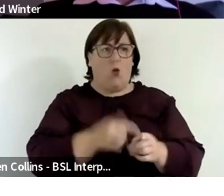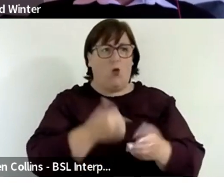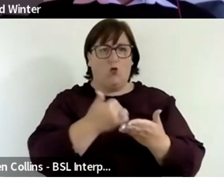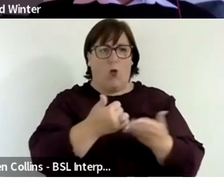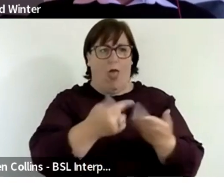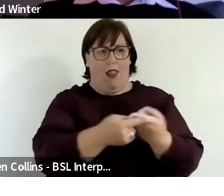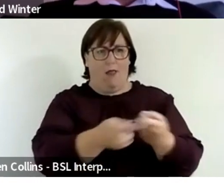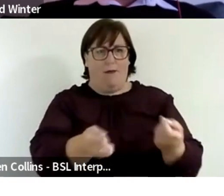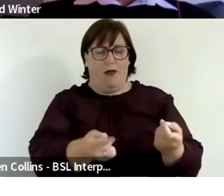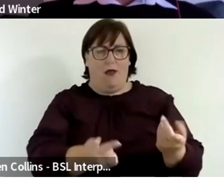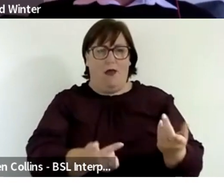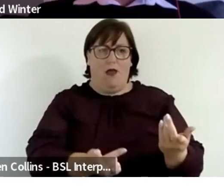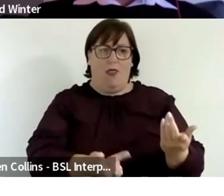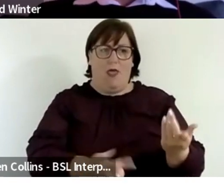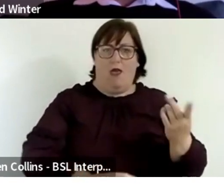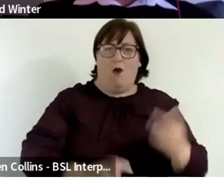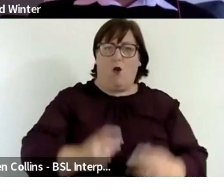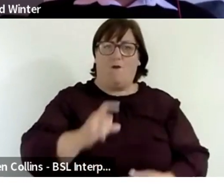practise when working with people who have a disability.